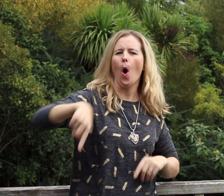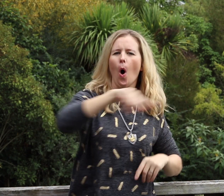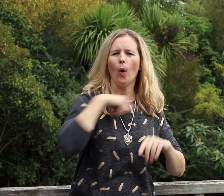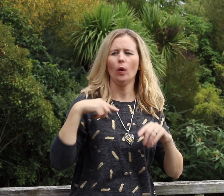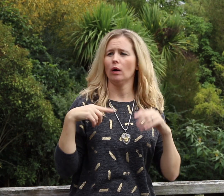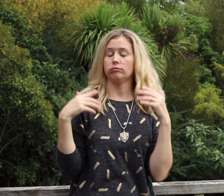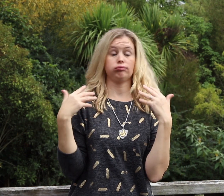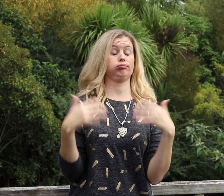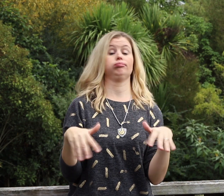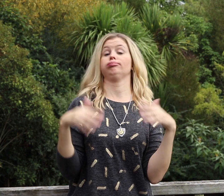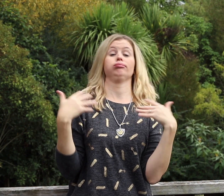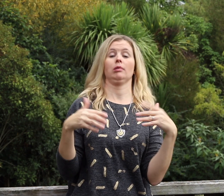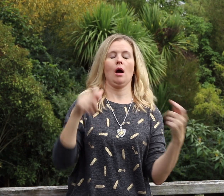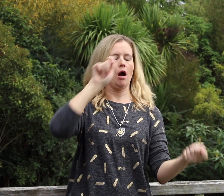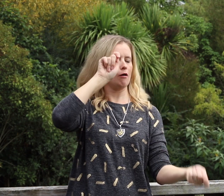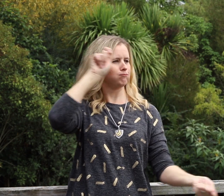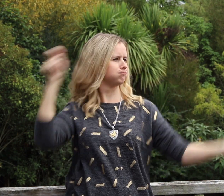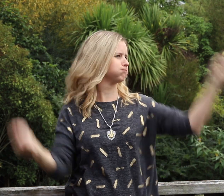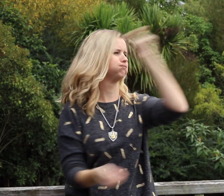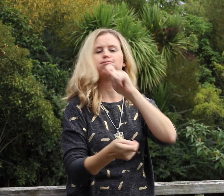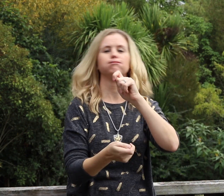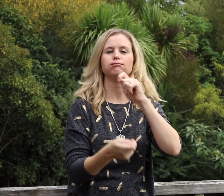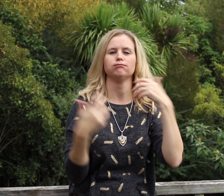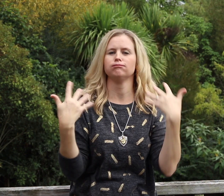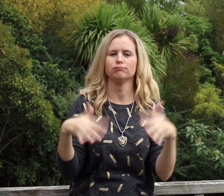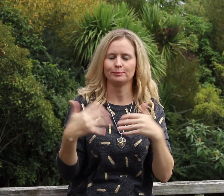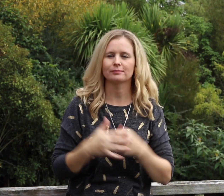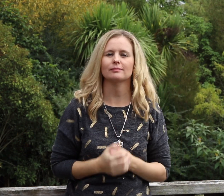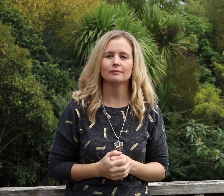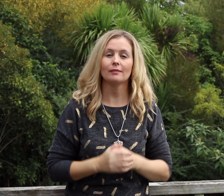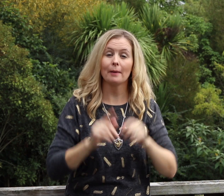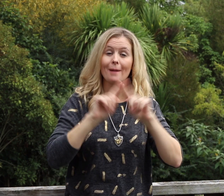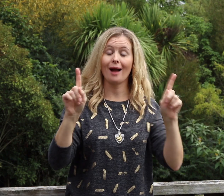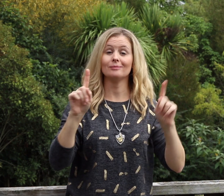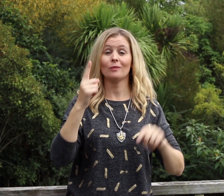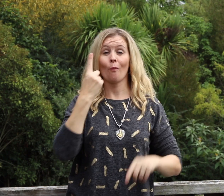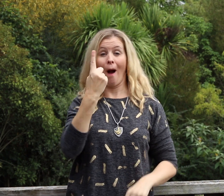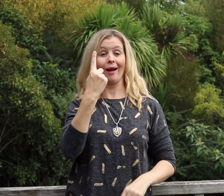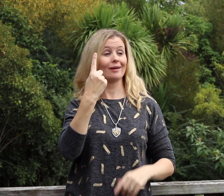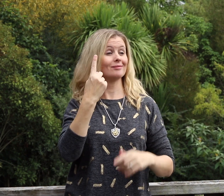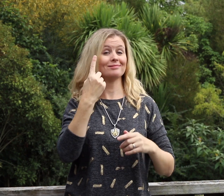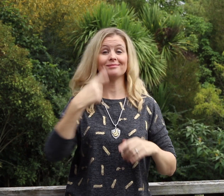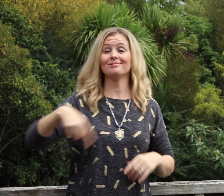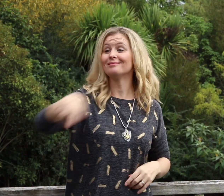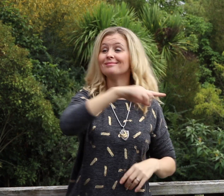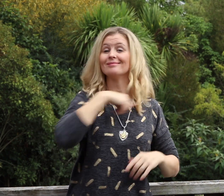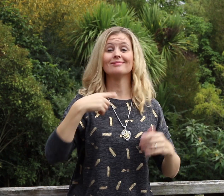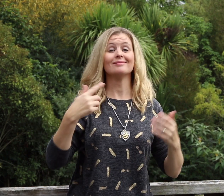Recalling what happened in the past, it was a hard hit for us,